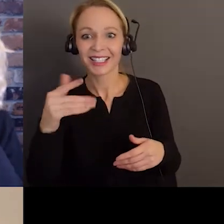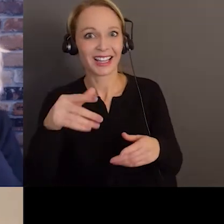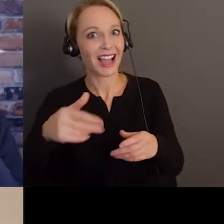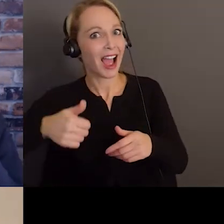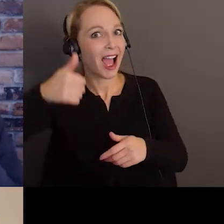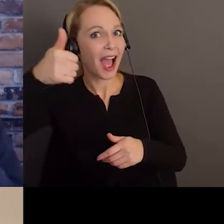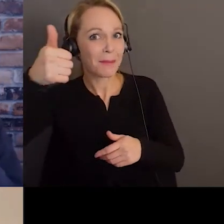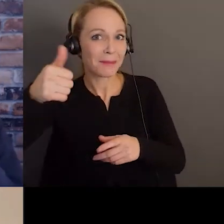ANDRÉ --